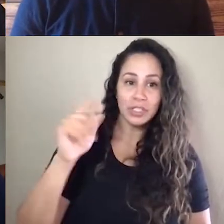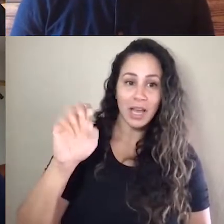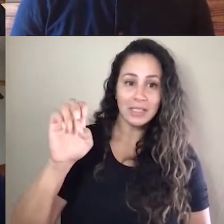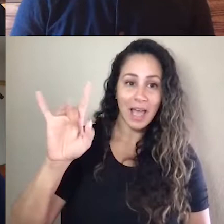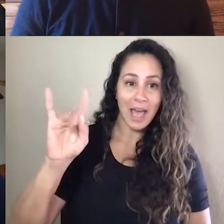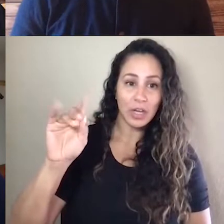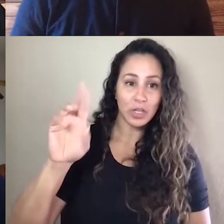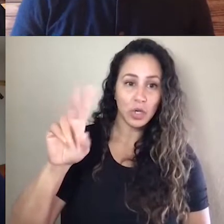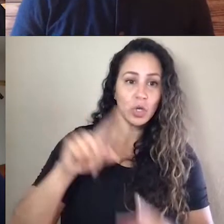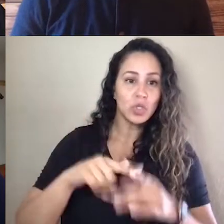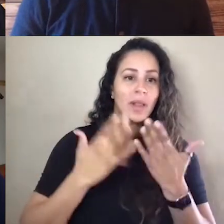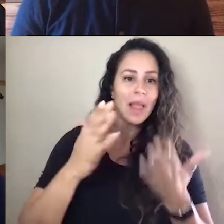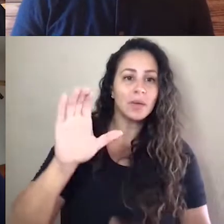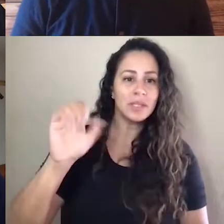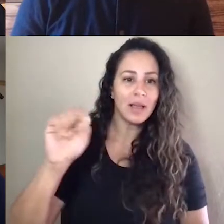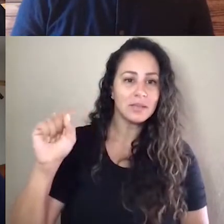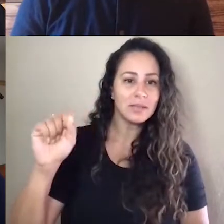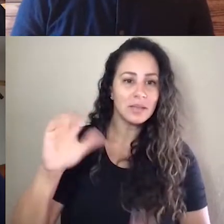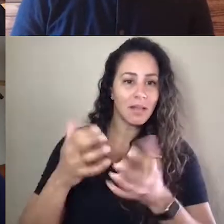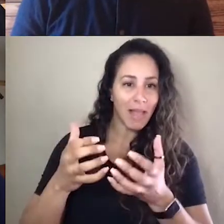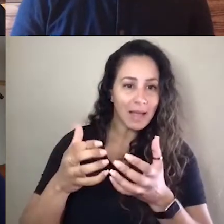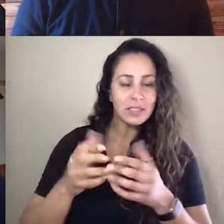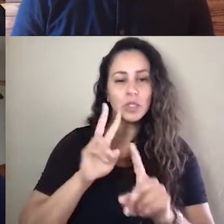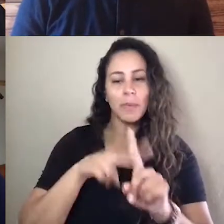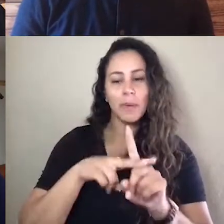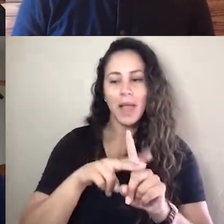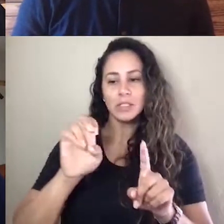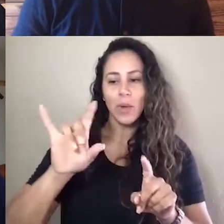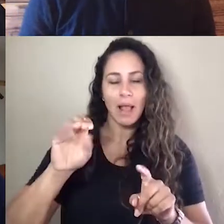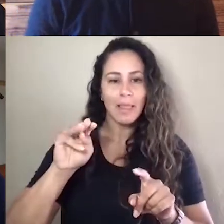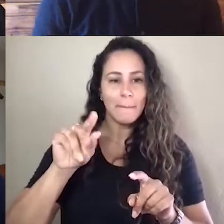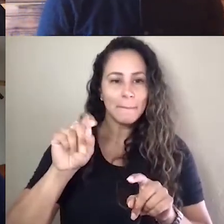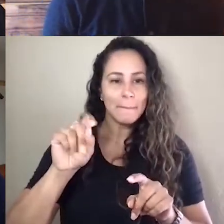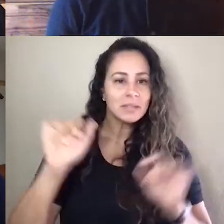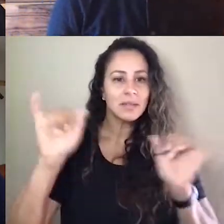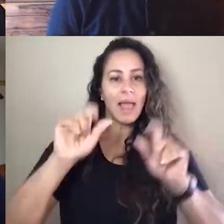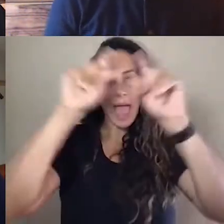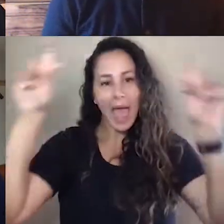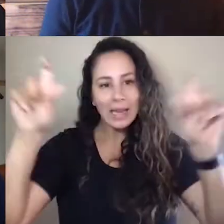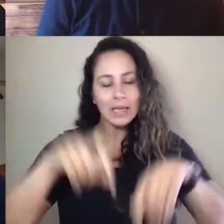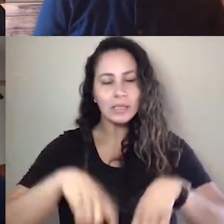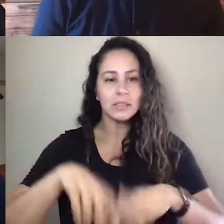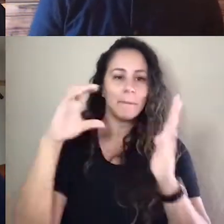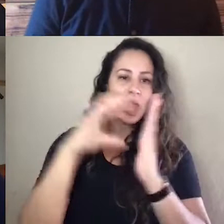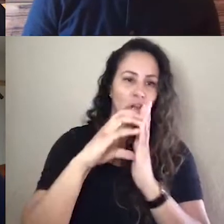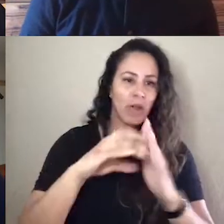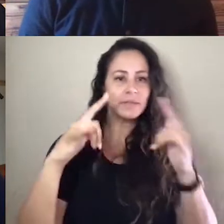ALLOW CSS CLASSES TO BE APPLIED TO ELEMENTS SUCH AS